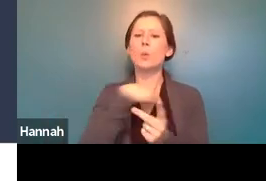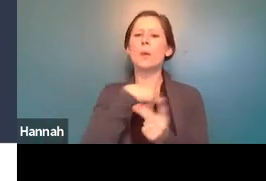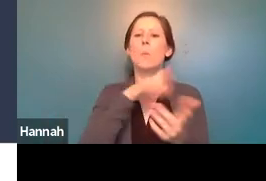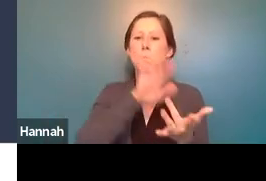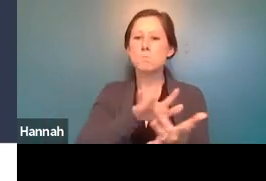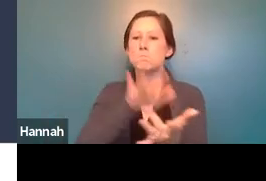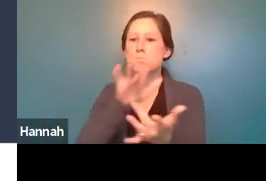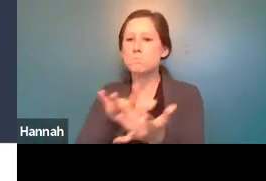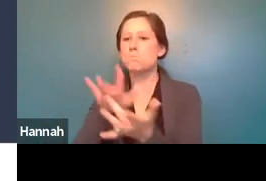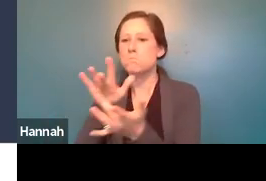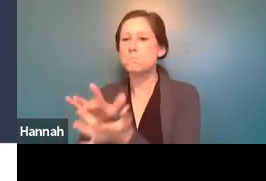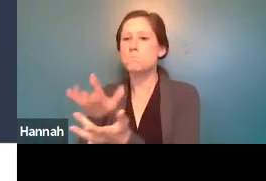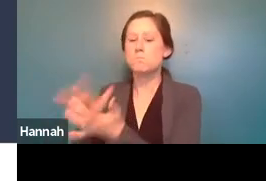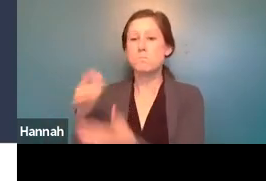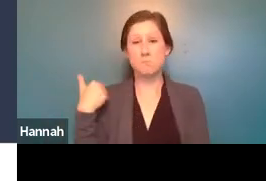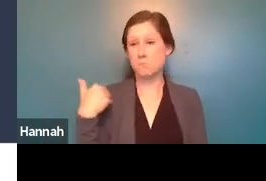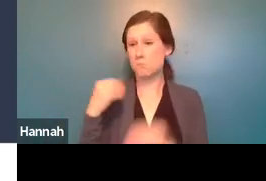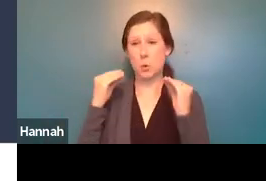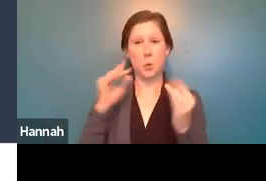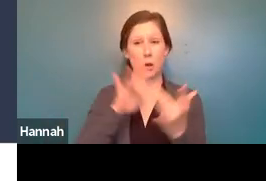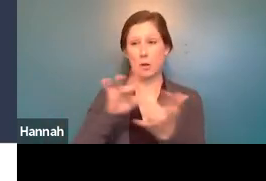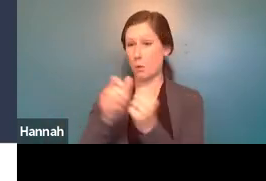they're bringing in different audiences that are even within